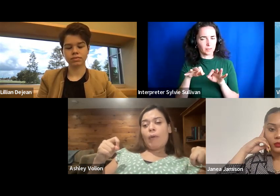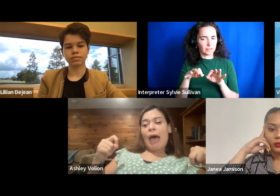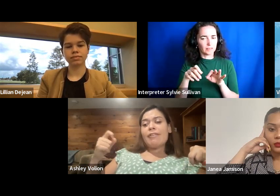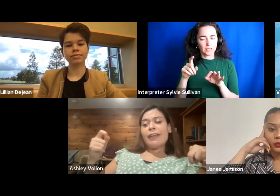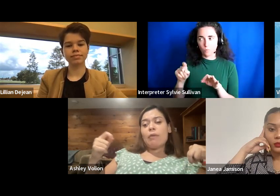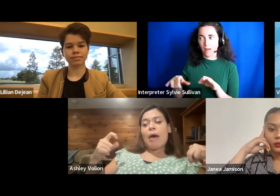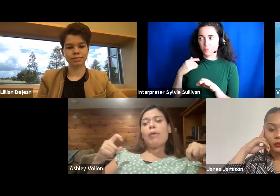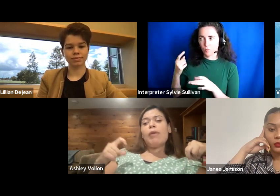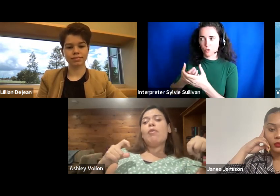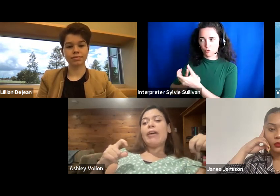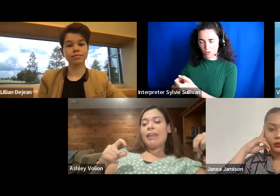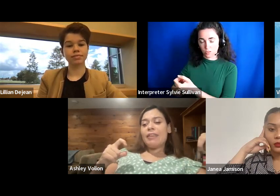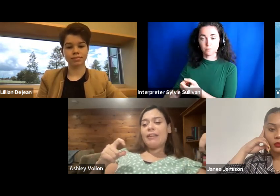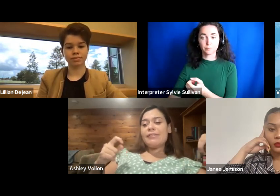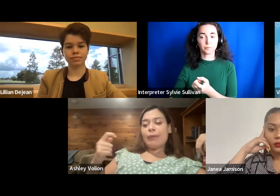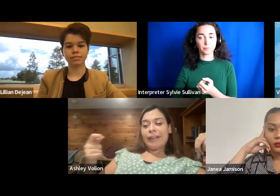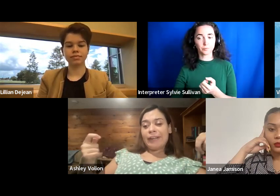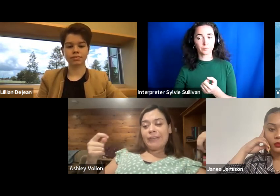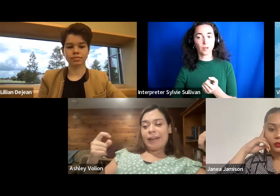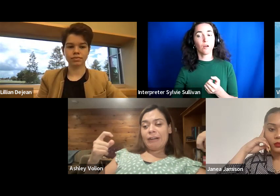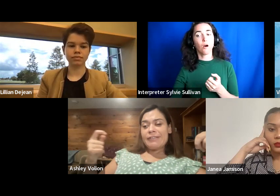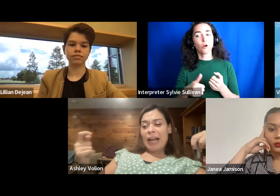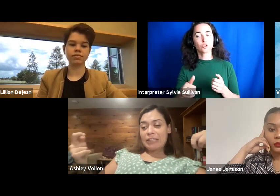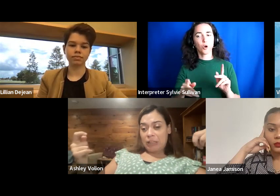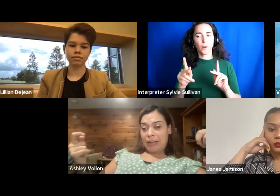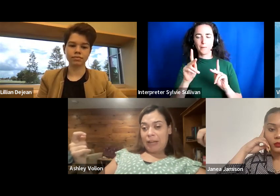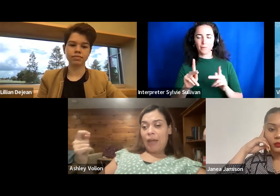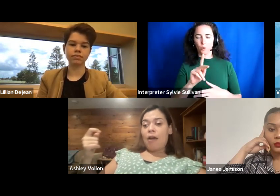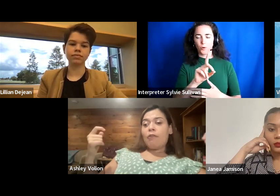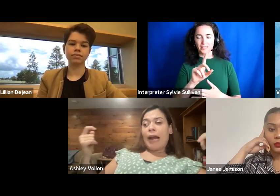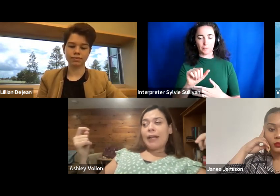We have the thing about people with disabilities intersectionally right.